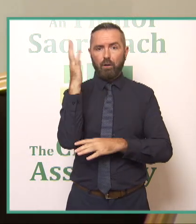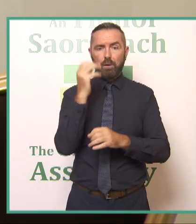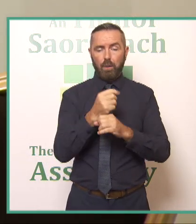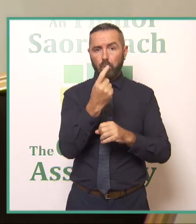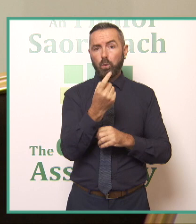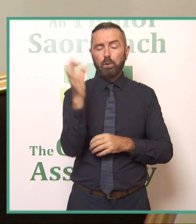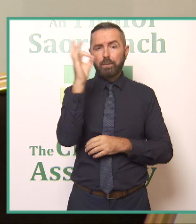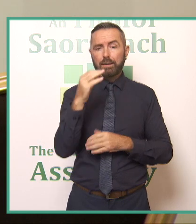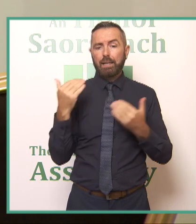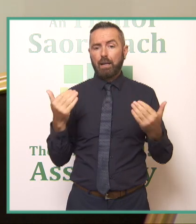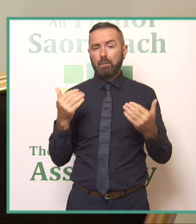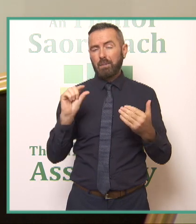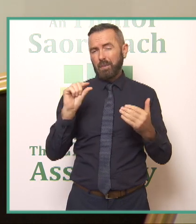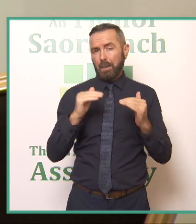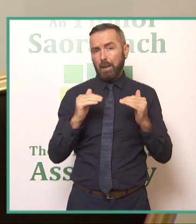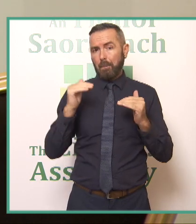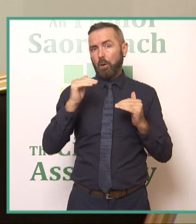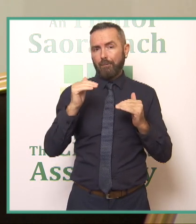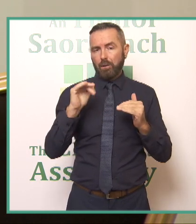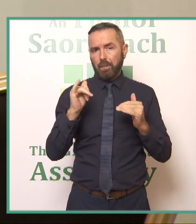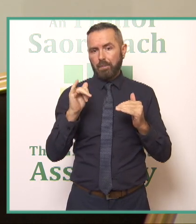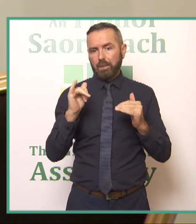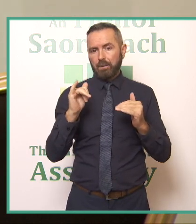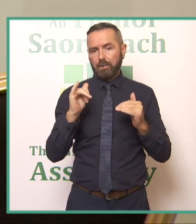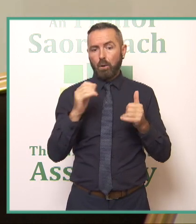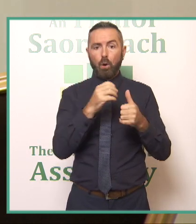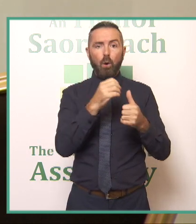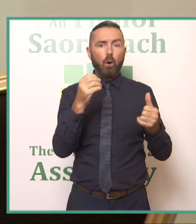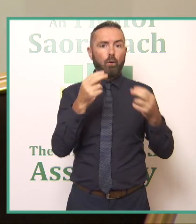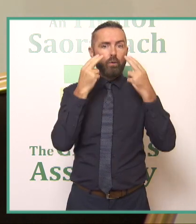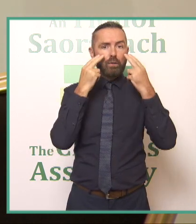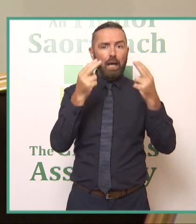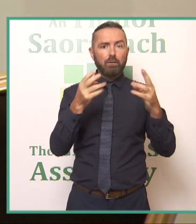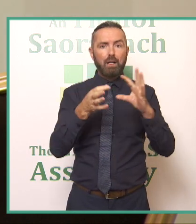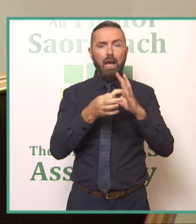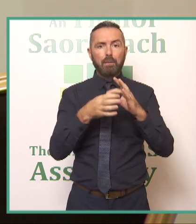now or just above now add in the other bits of natural habitat you've got here and there